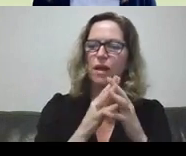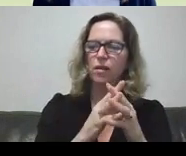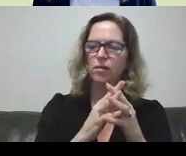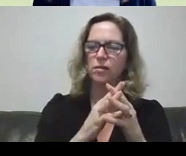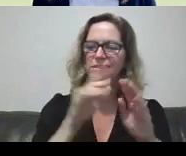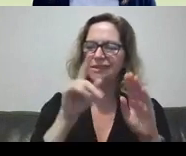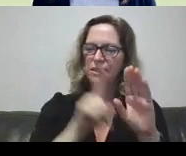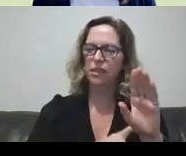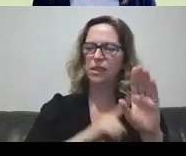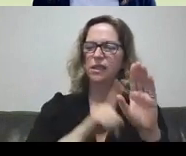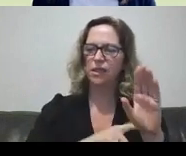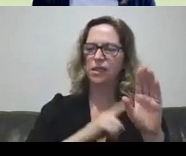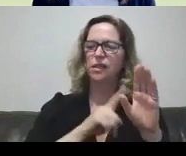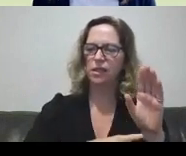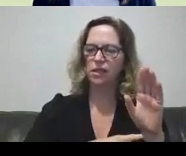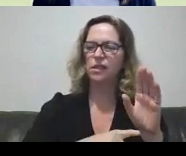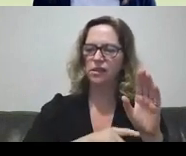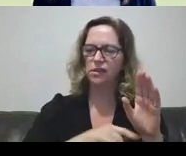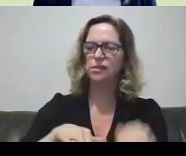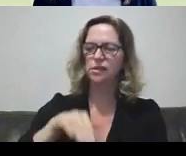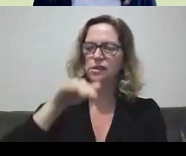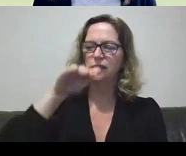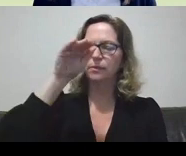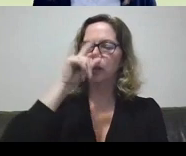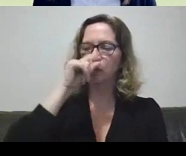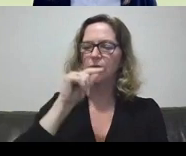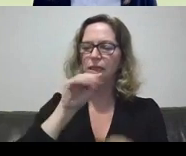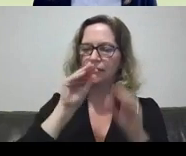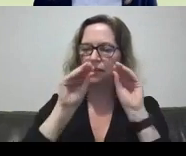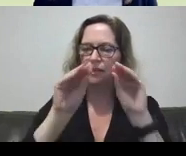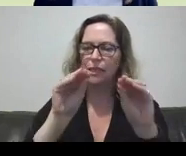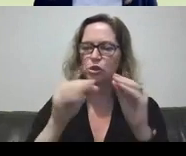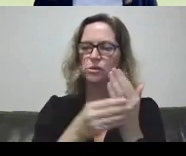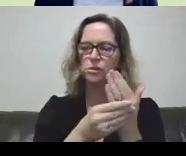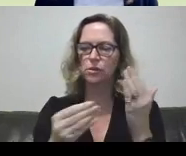however you can teach skills regardless of training and